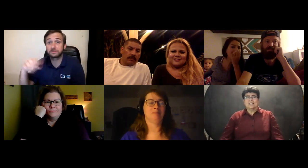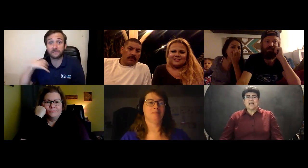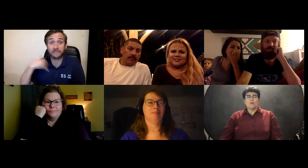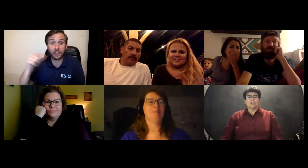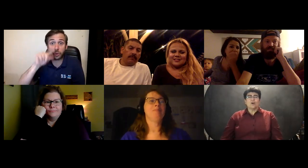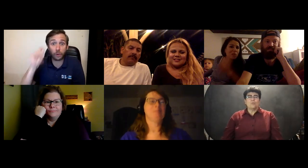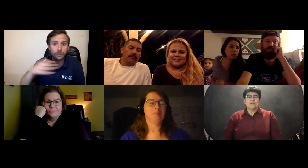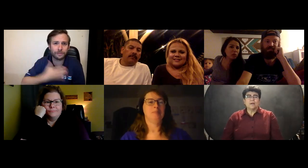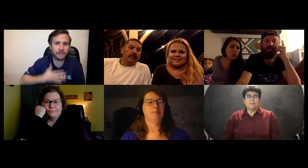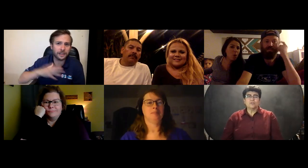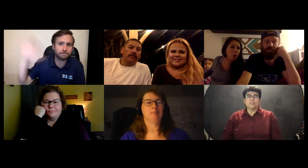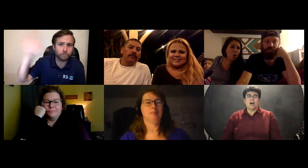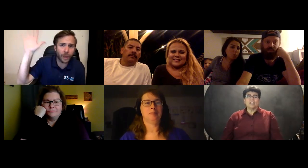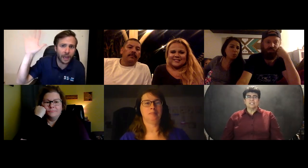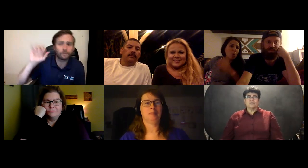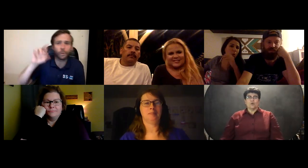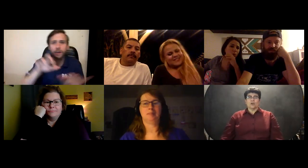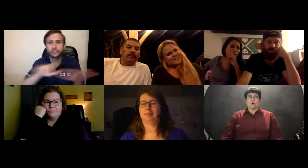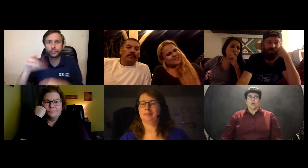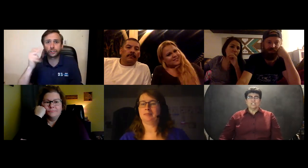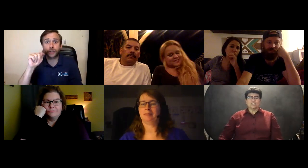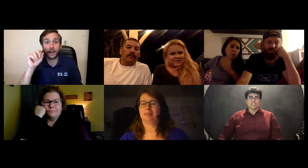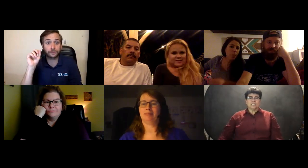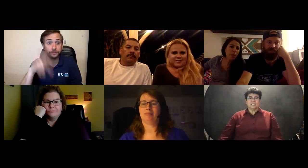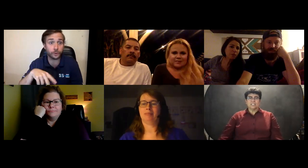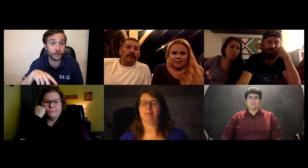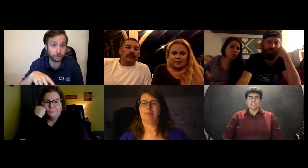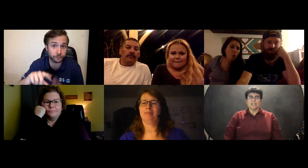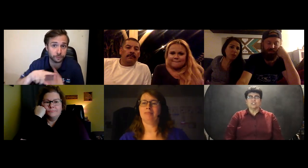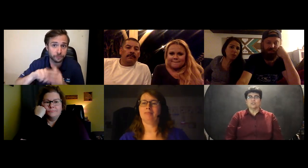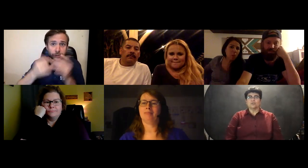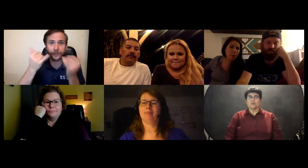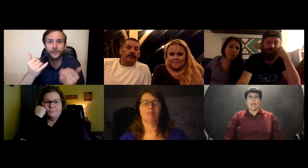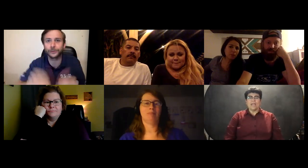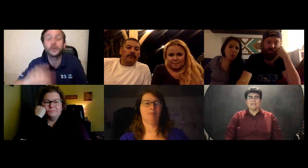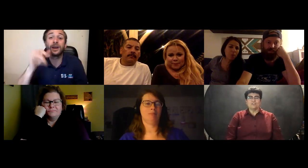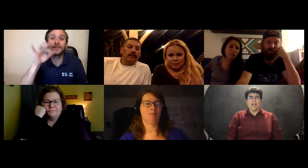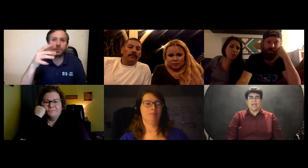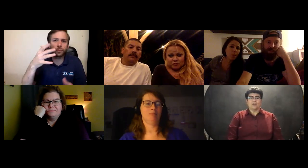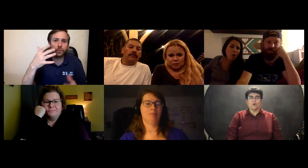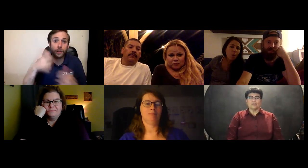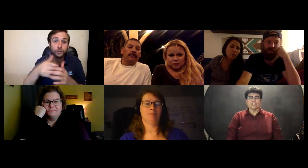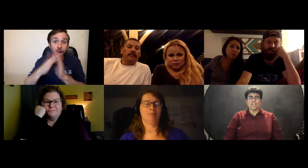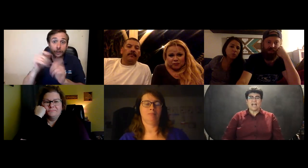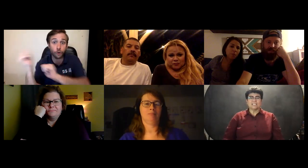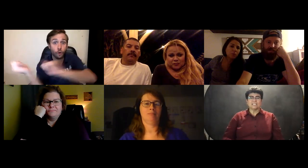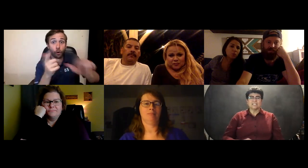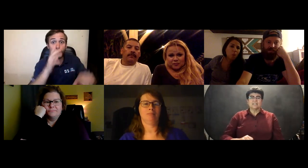now we're going to open that up to the audience for questions if you'd like to wave your hand or in